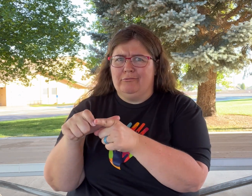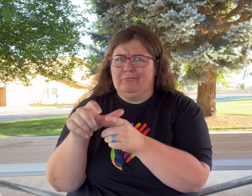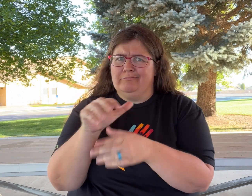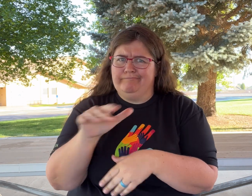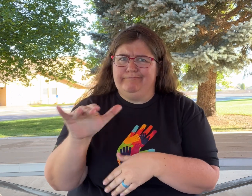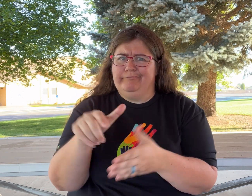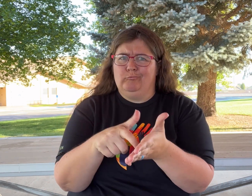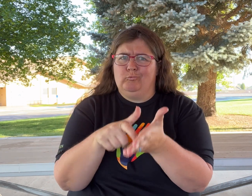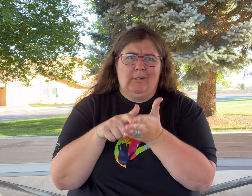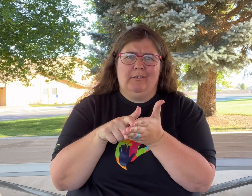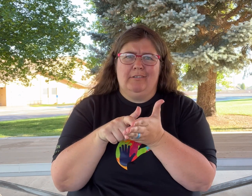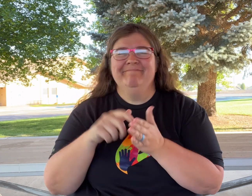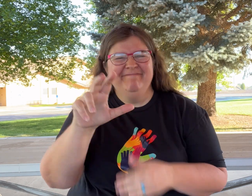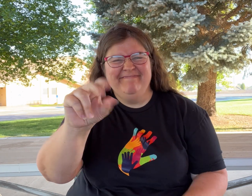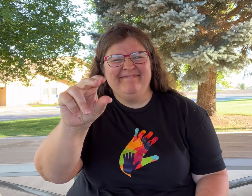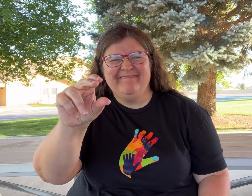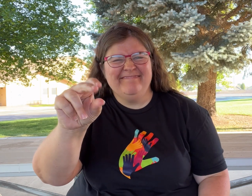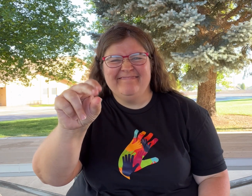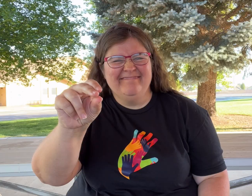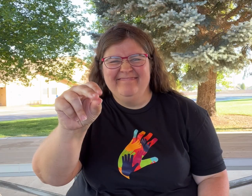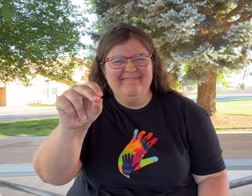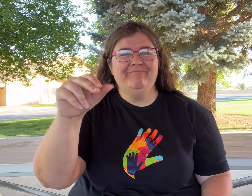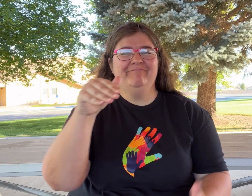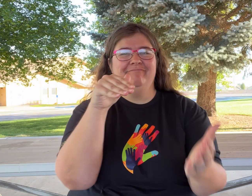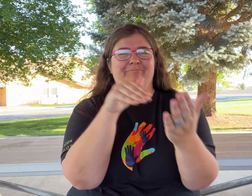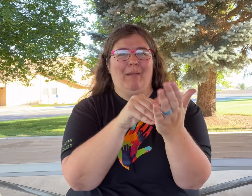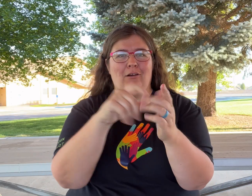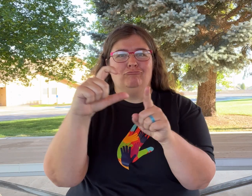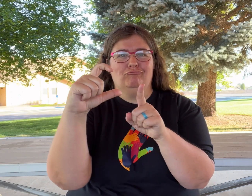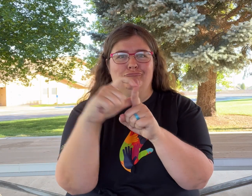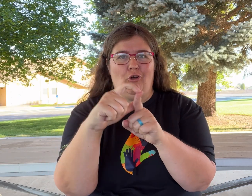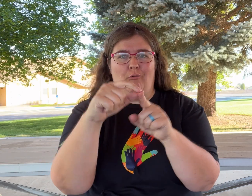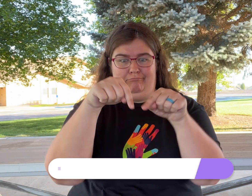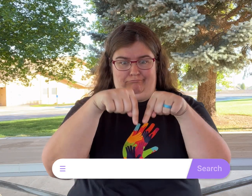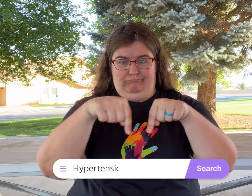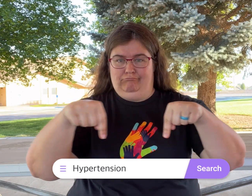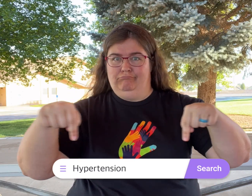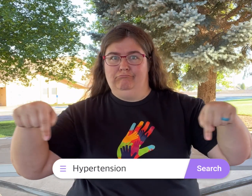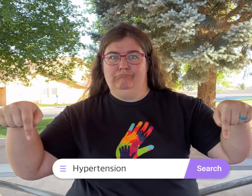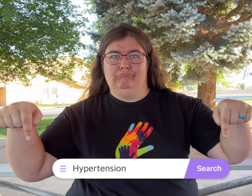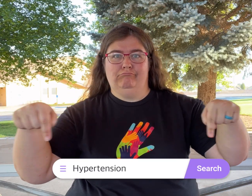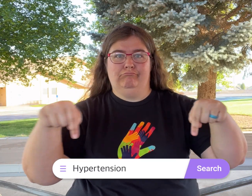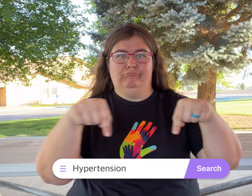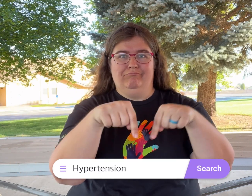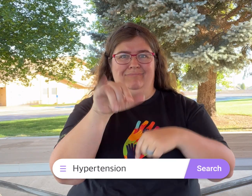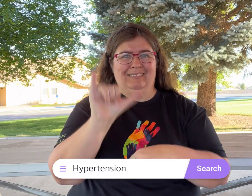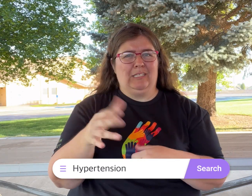That requires finger spelling, right?" No, no, no. Like the medical word "hypertension."